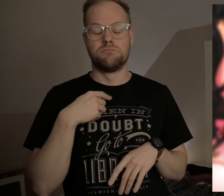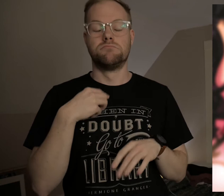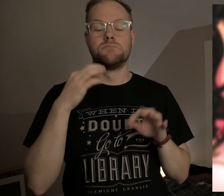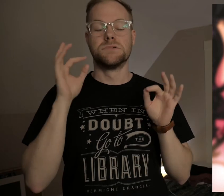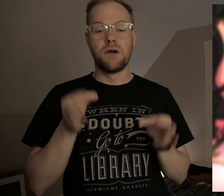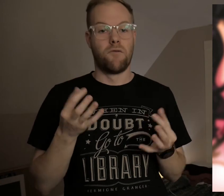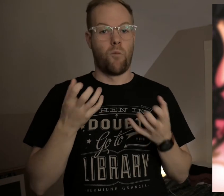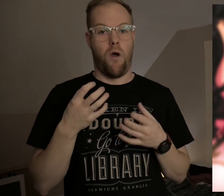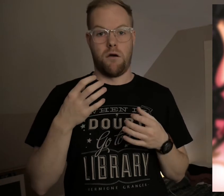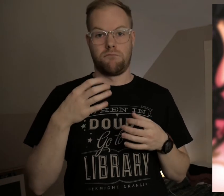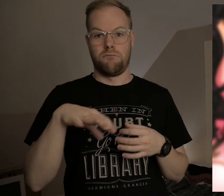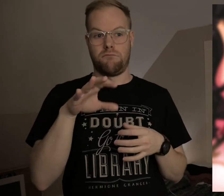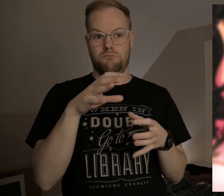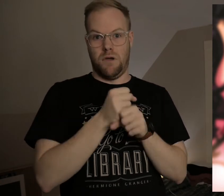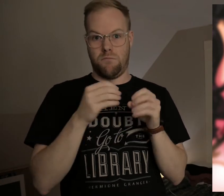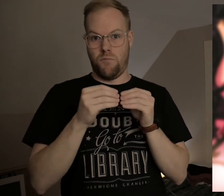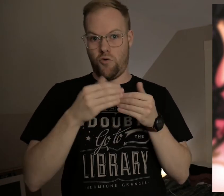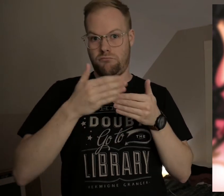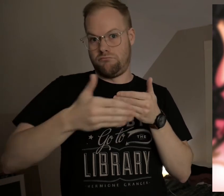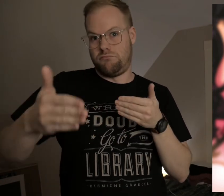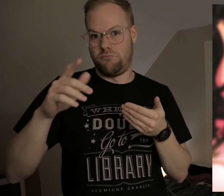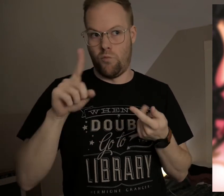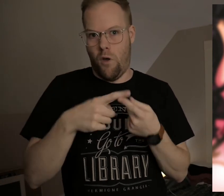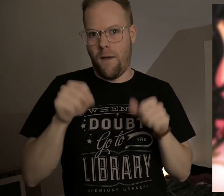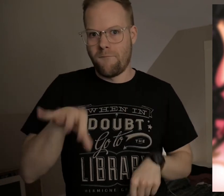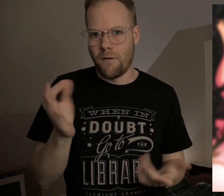I definitely want to pick up further volumes when I can find them!